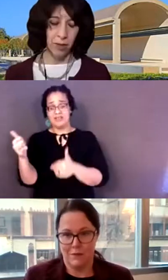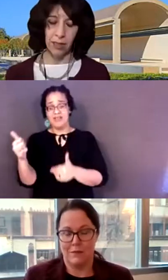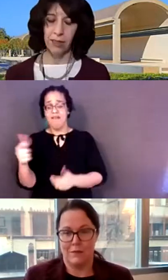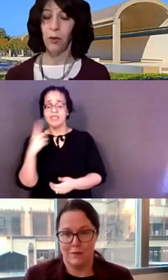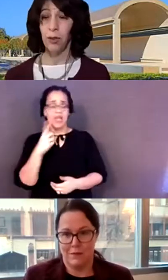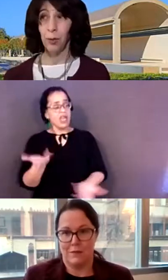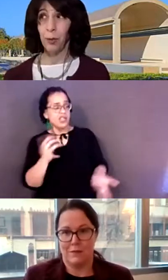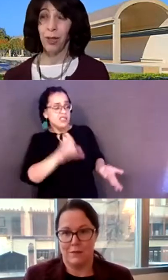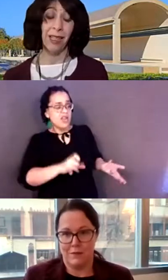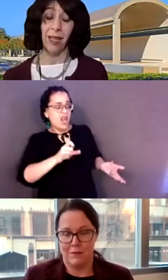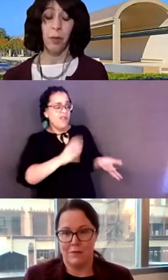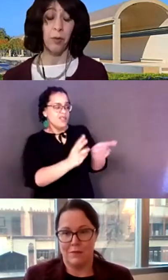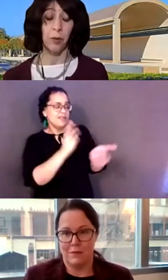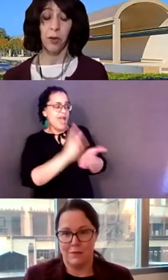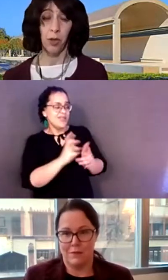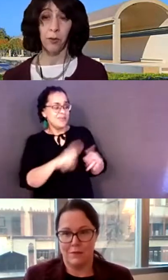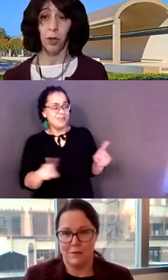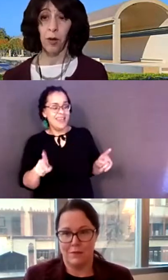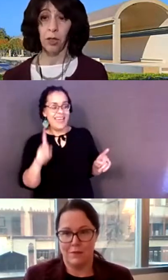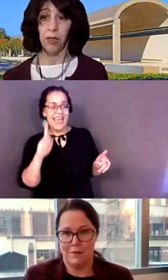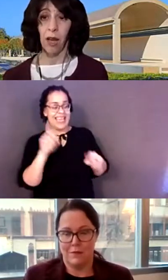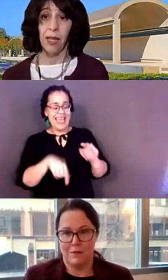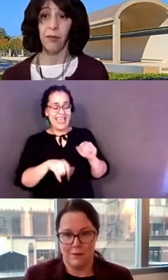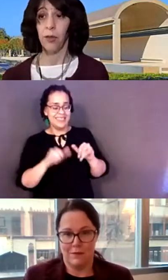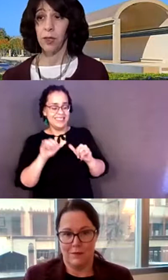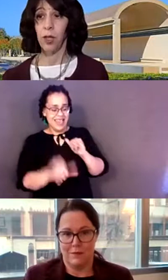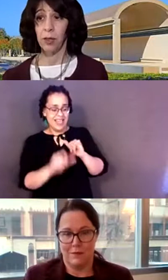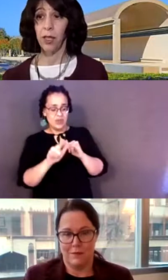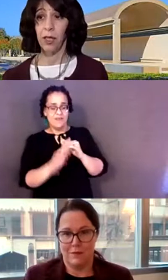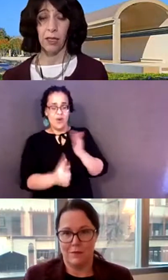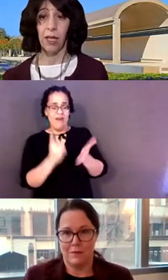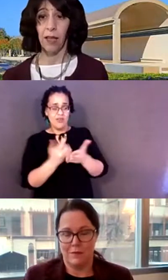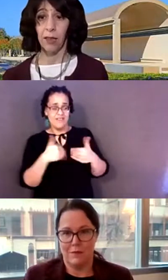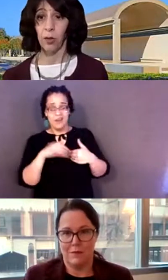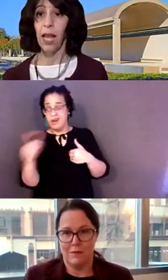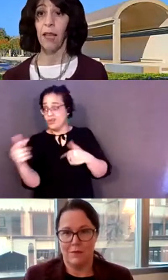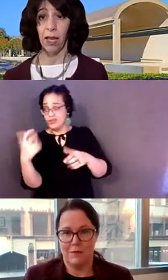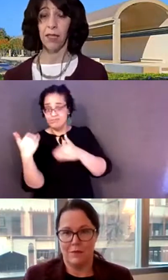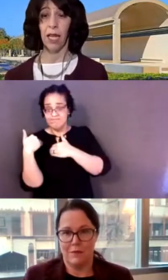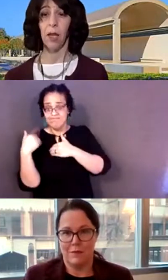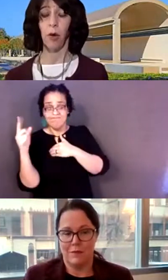six hours but i can't be with you for 24 hours. I have other responsibilities. And